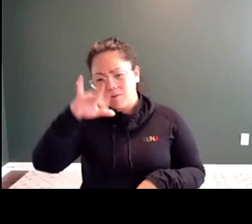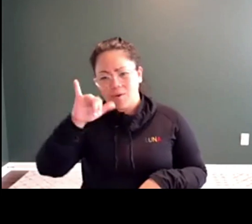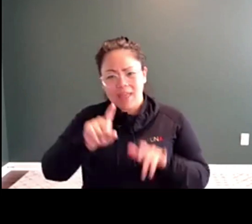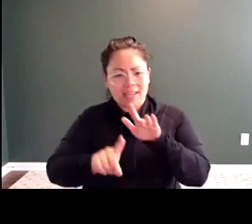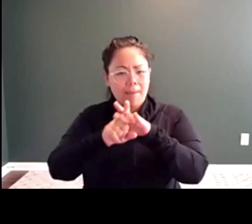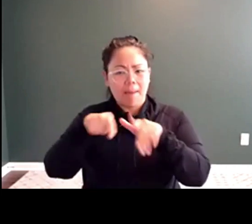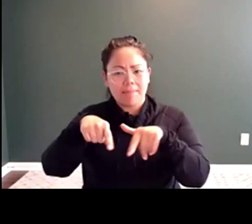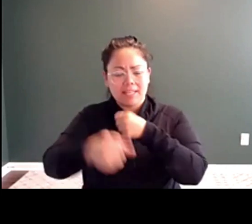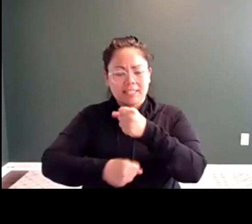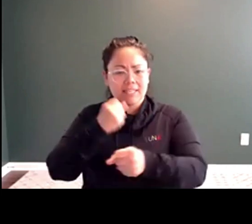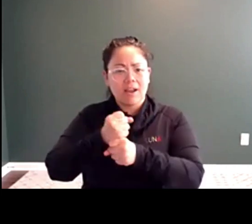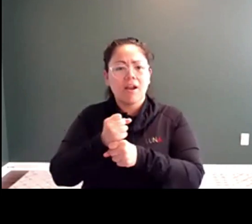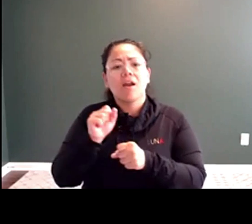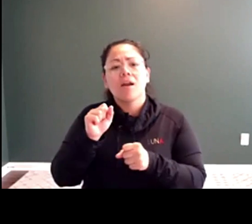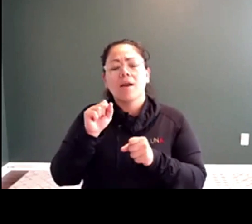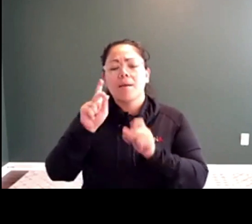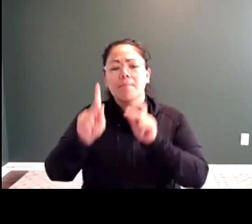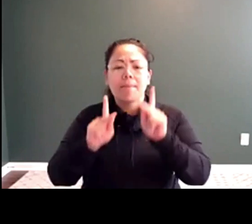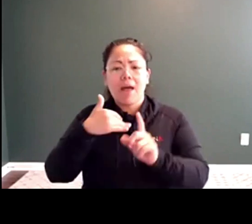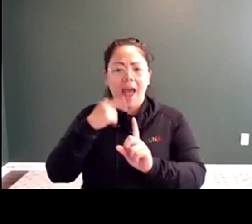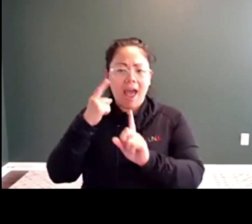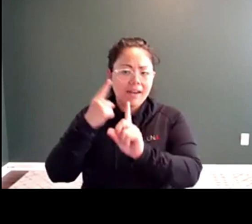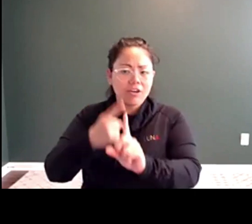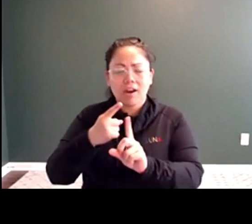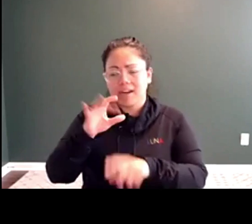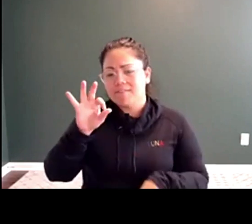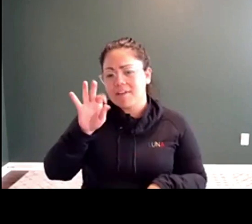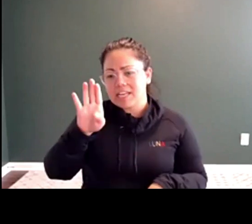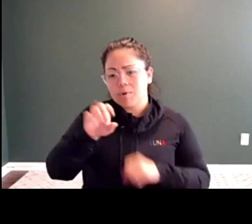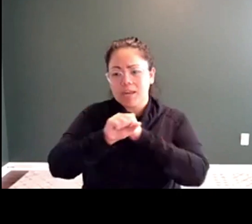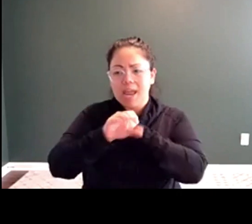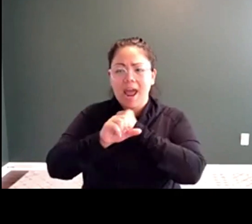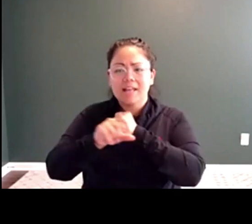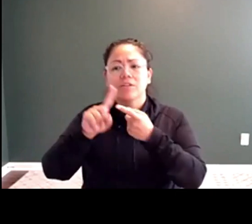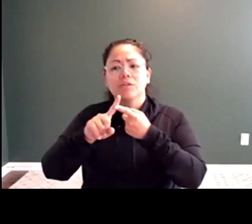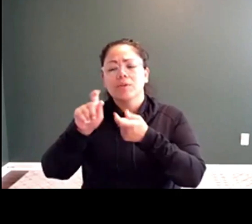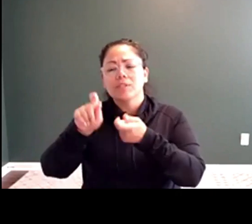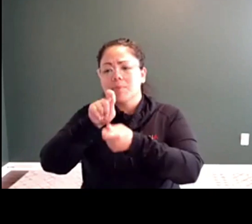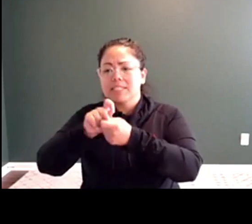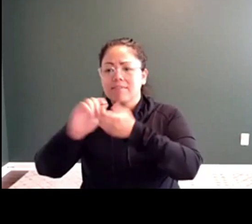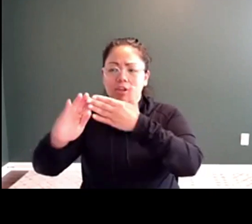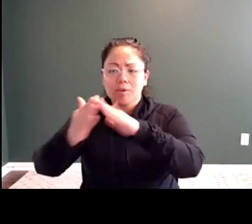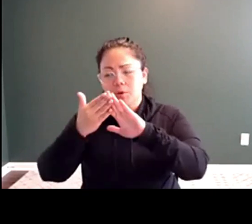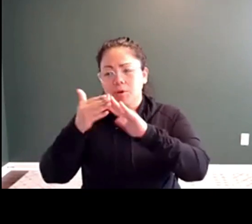as people were doing targeted Facebook ads to specific cultural community to try to recruit,